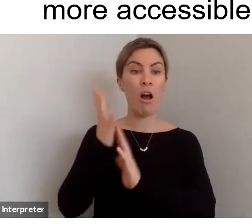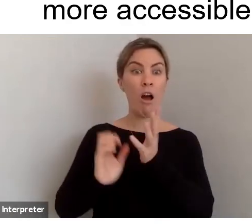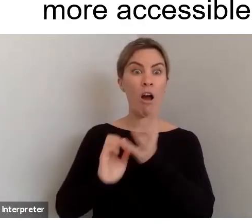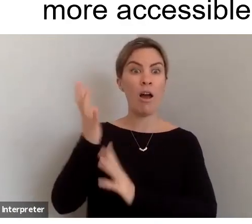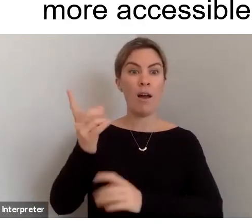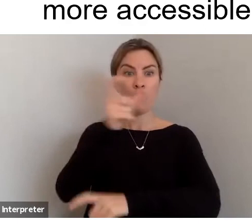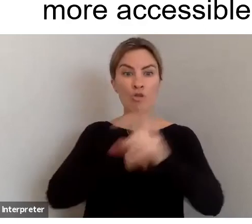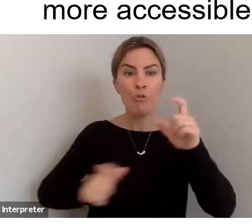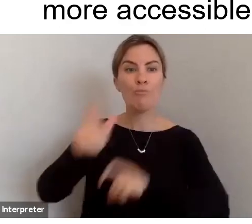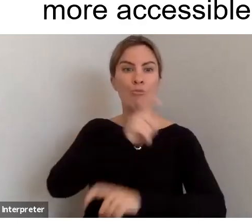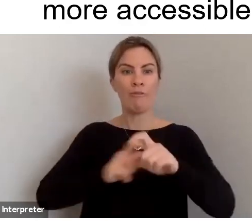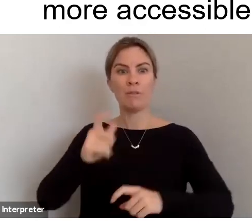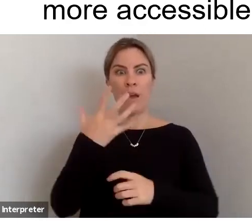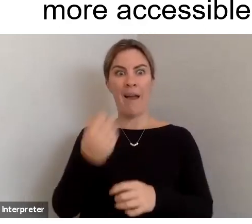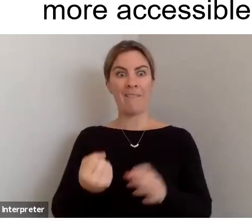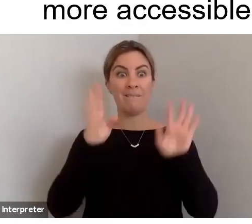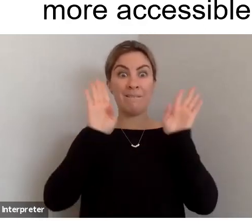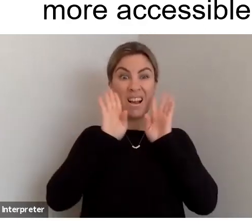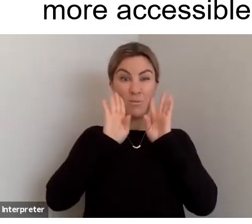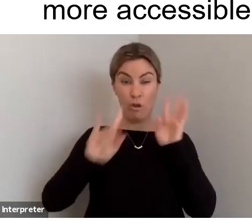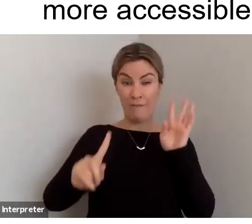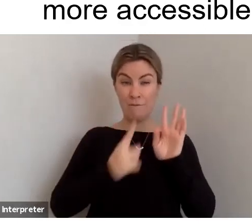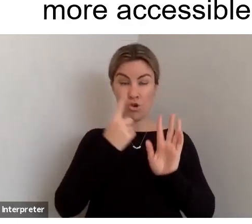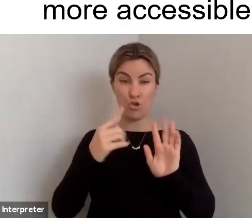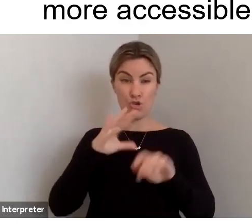aired on Facebook by ABC and SBS.